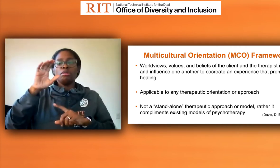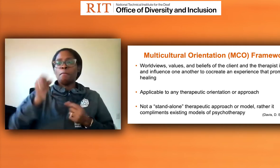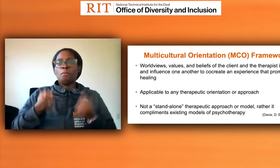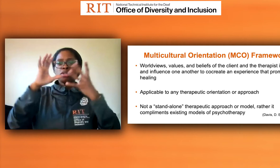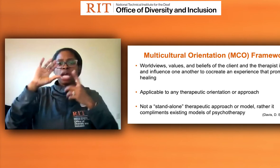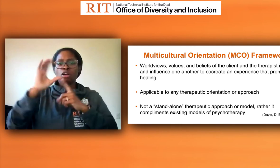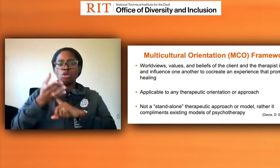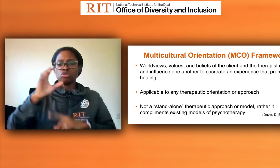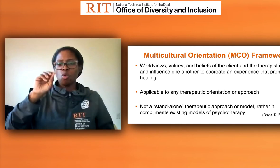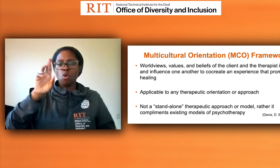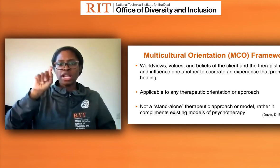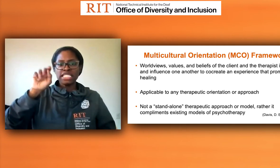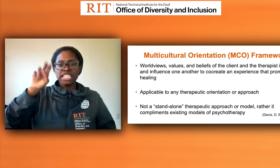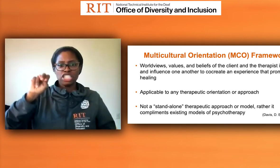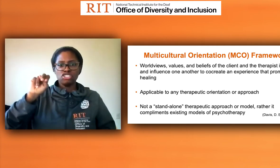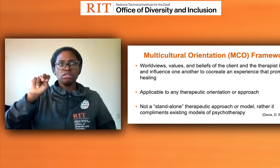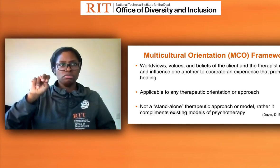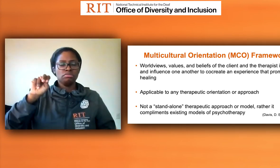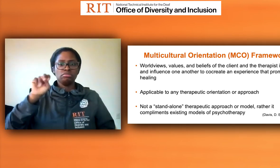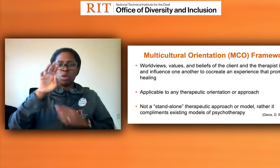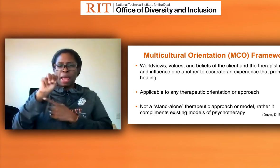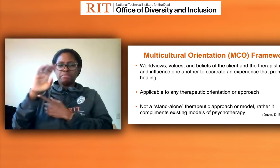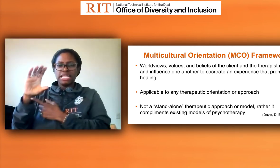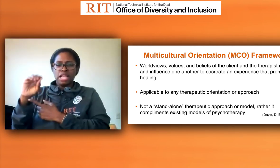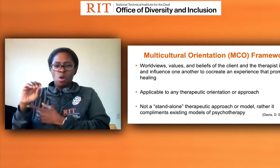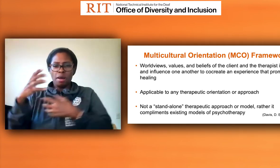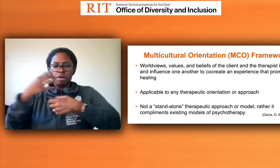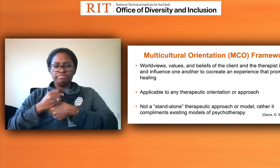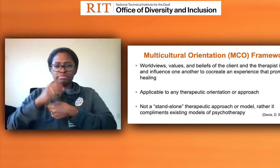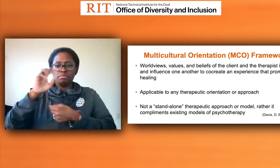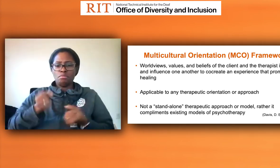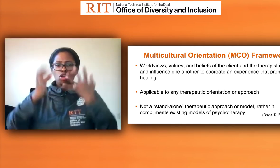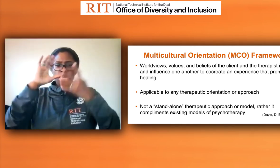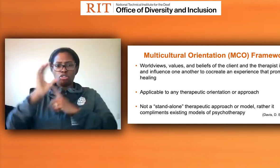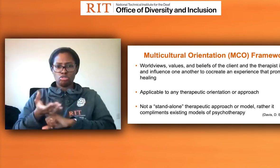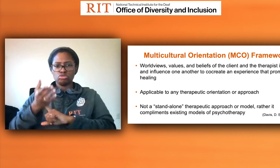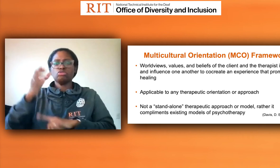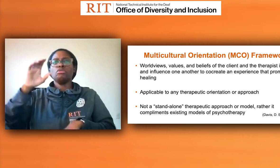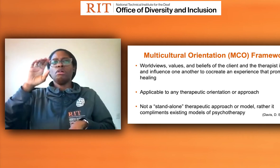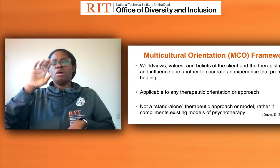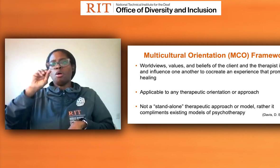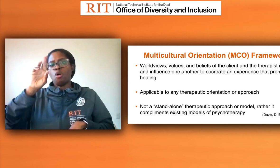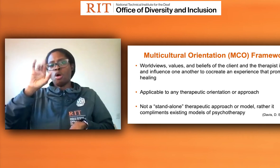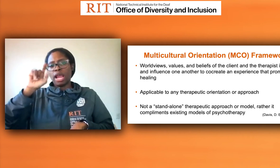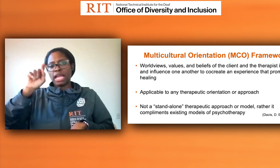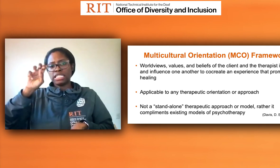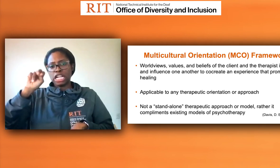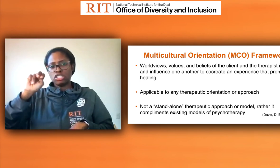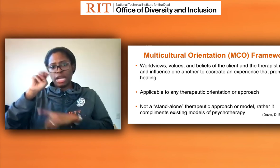And so, this is related to the multicultural orientation, this framework I'm talking about-- MCO for short.